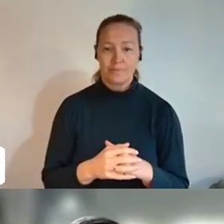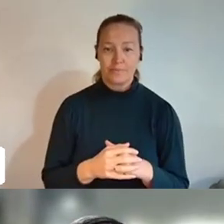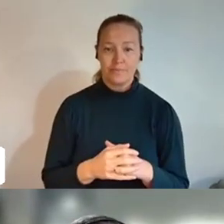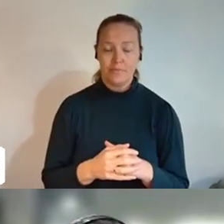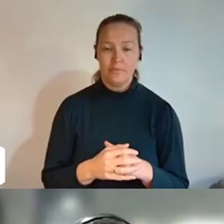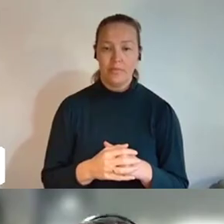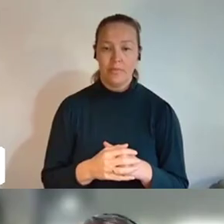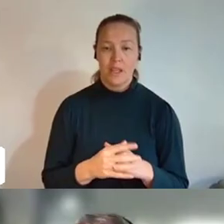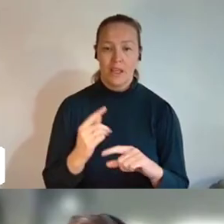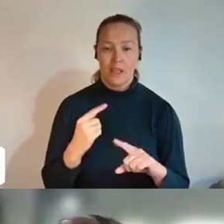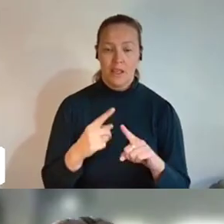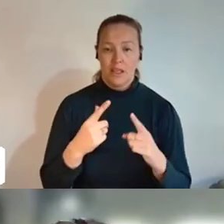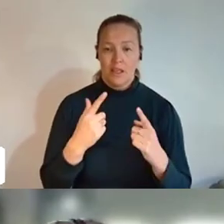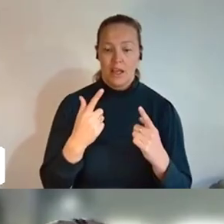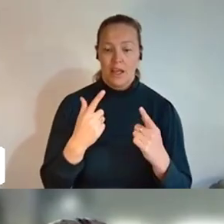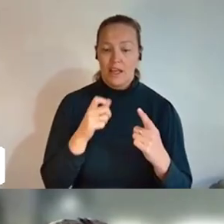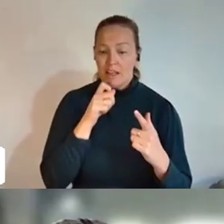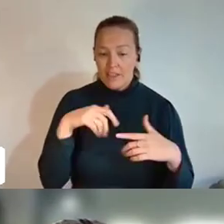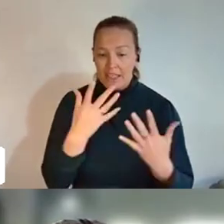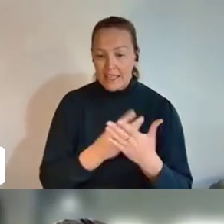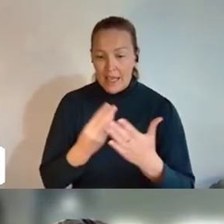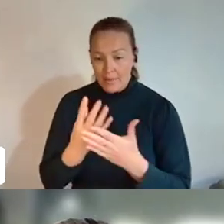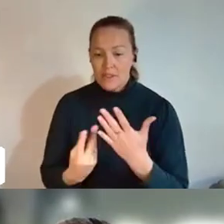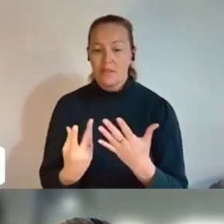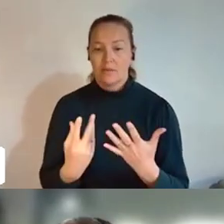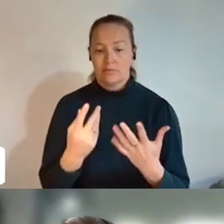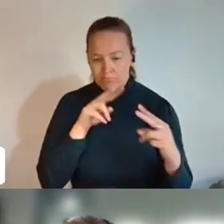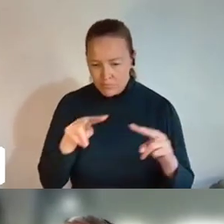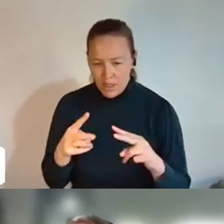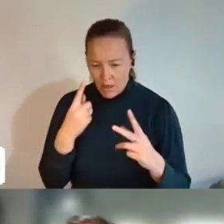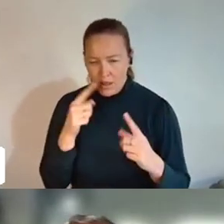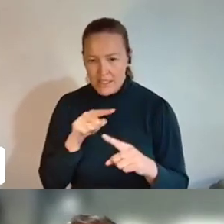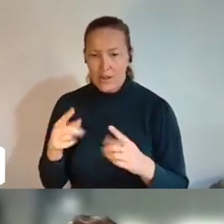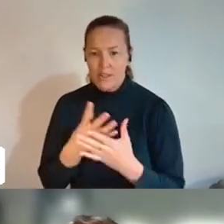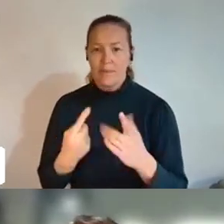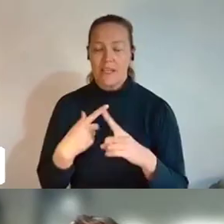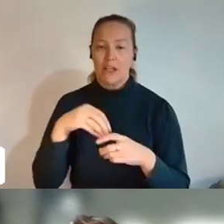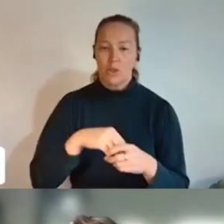are gaps and to incorporate disabled voices more meaningfully. So the next time politics comes up